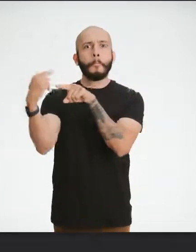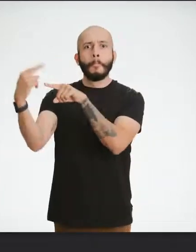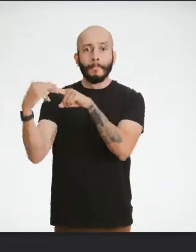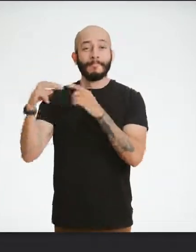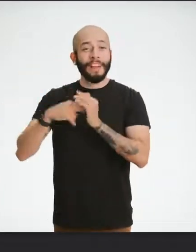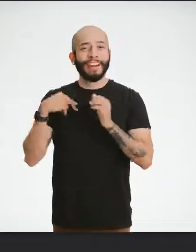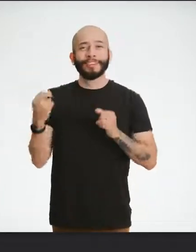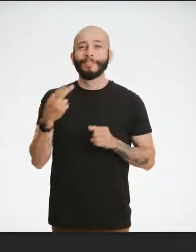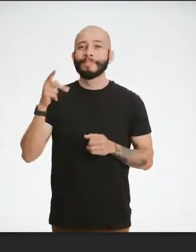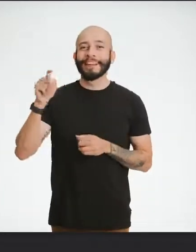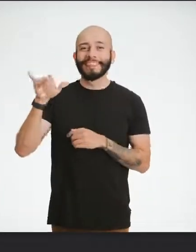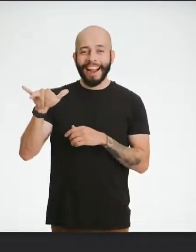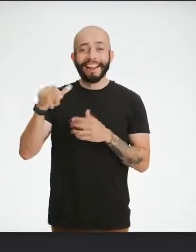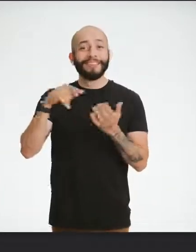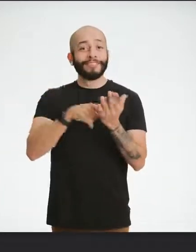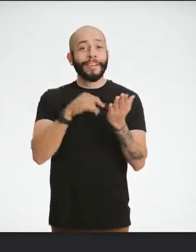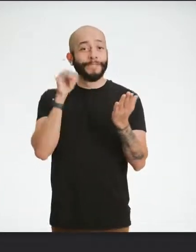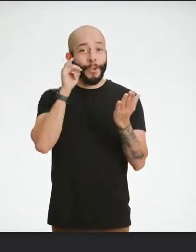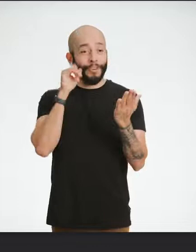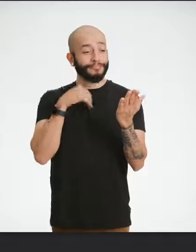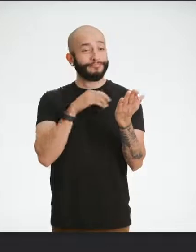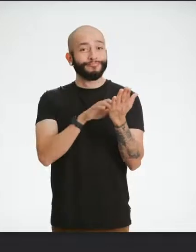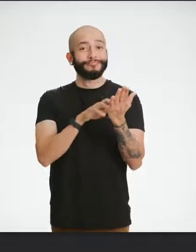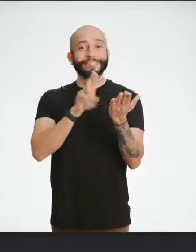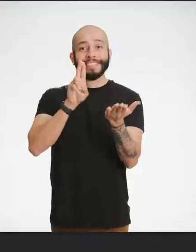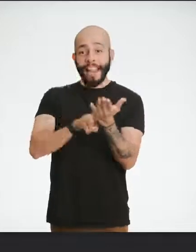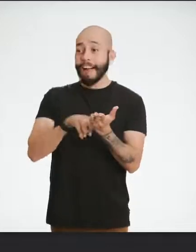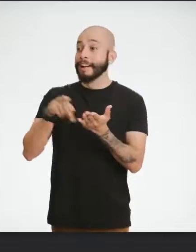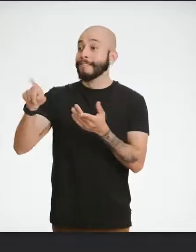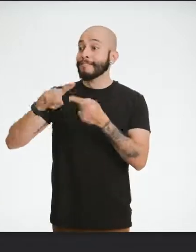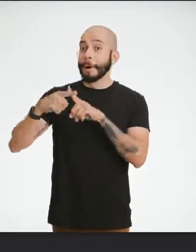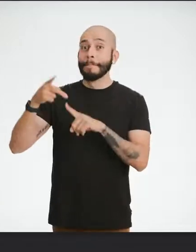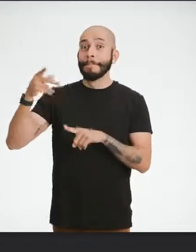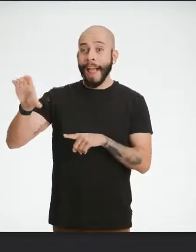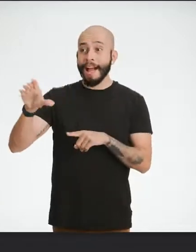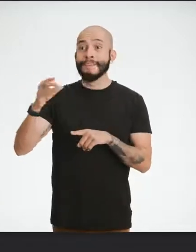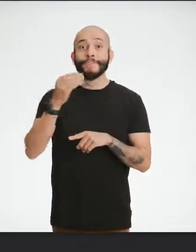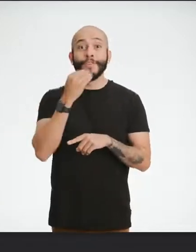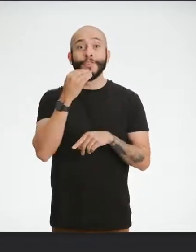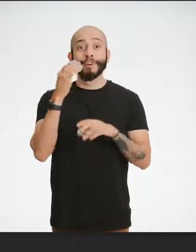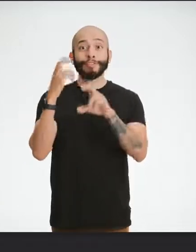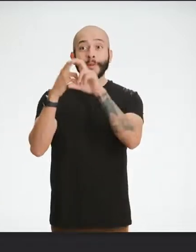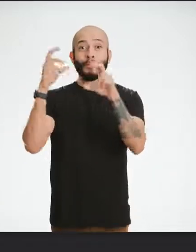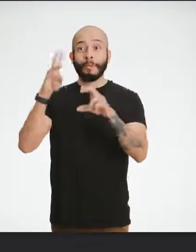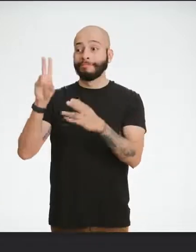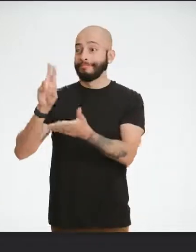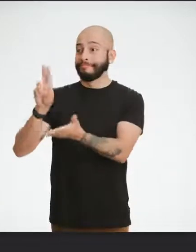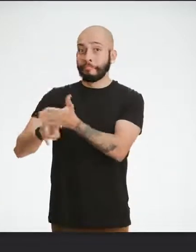use the passkey I just created on my iPhone to sign into the Food Truck website on my friend's PC.